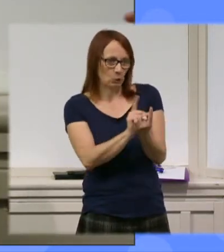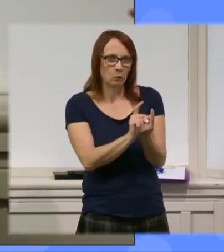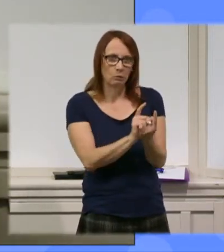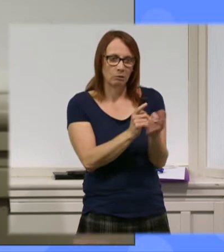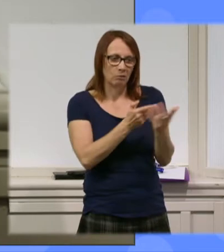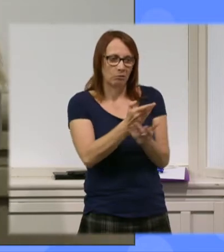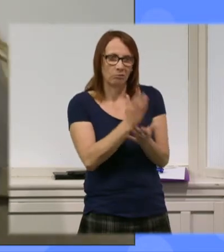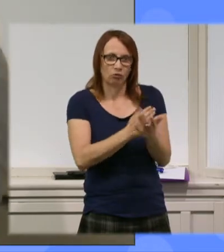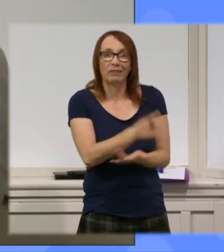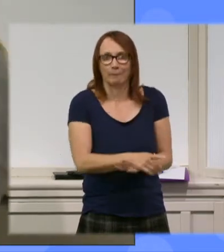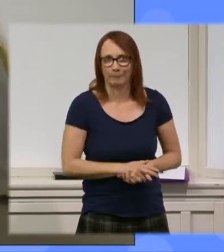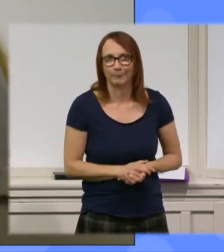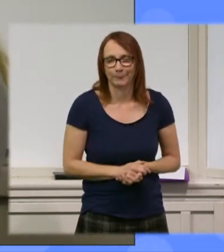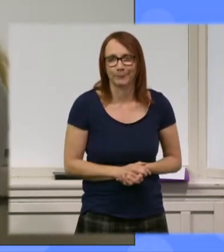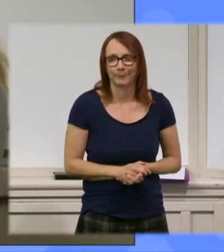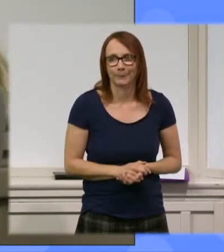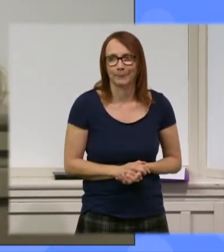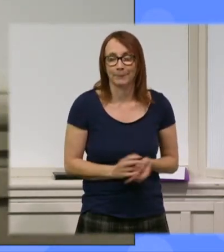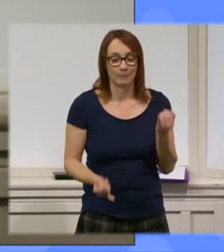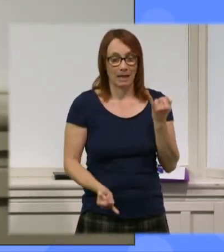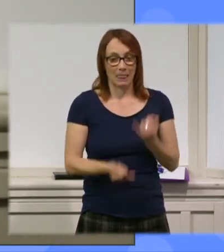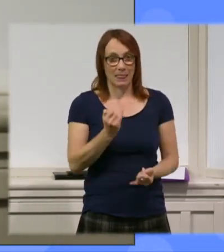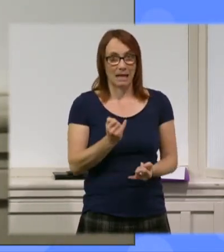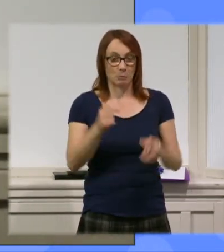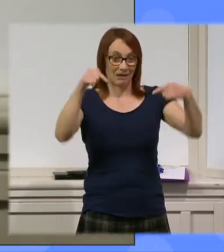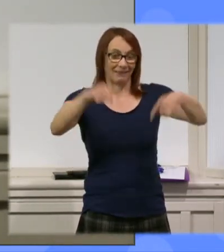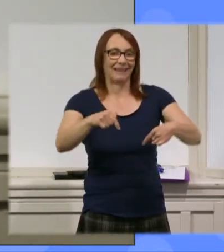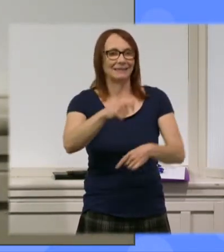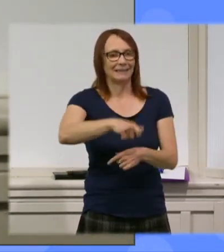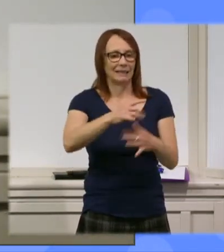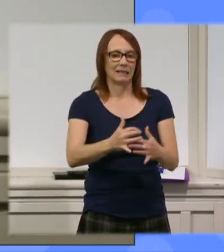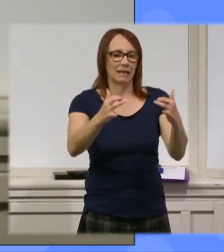you very quickly so and the fun one is this citizens assembly ordinary people